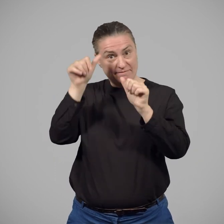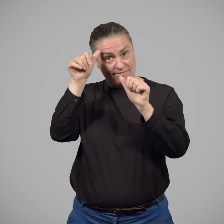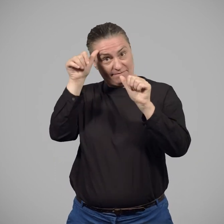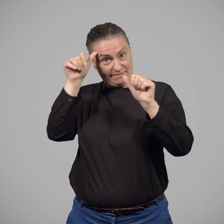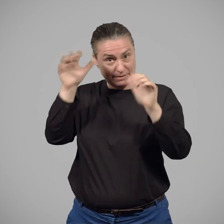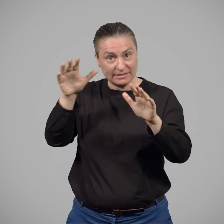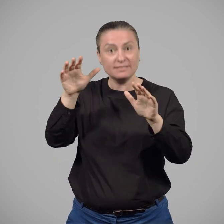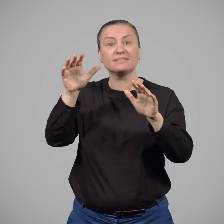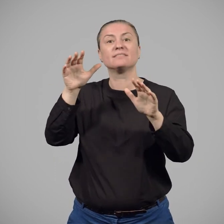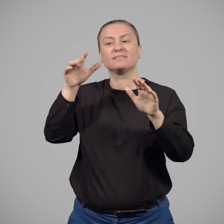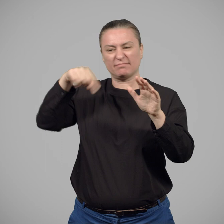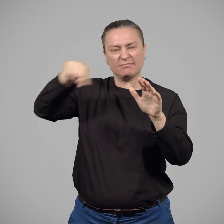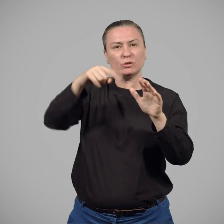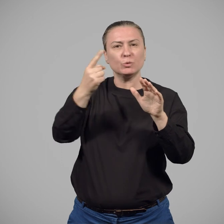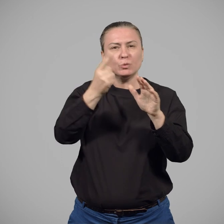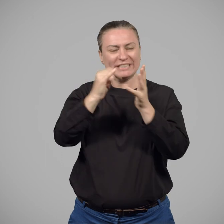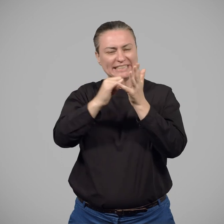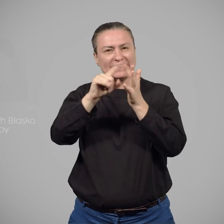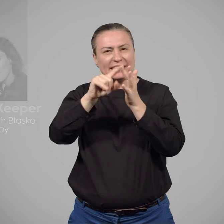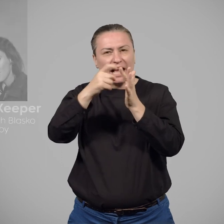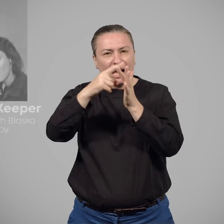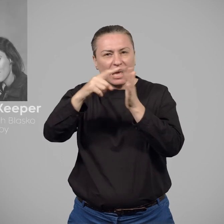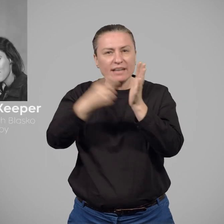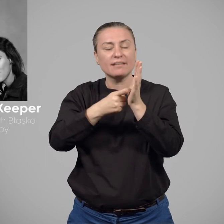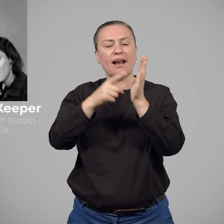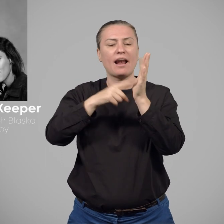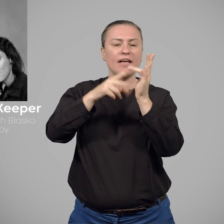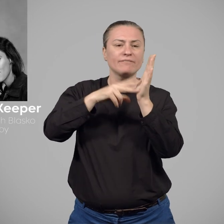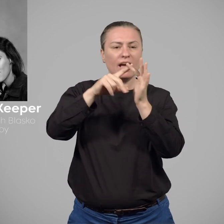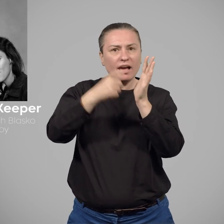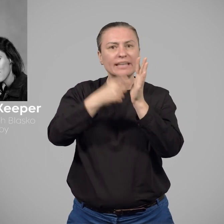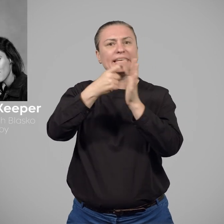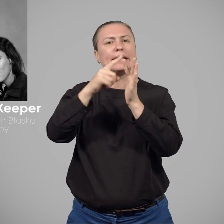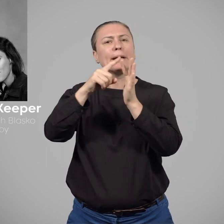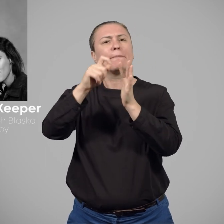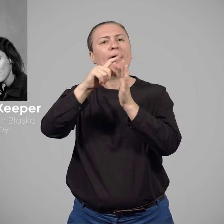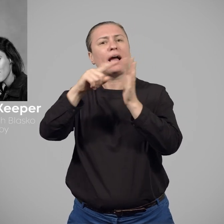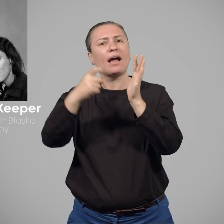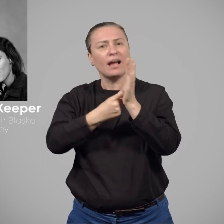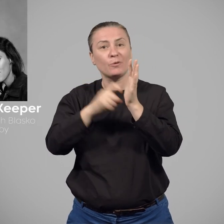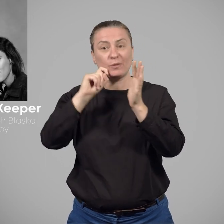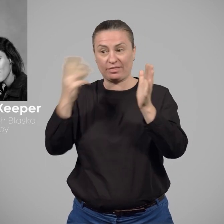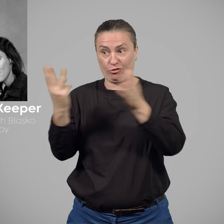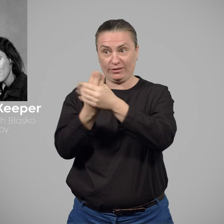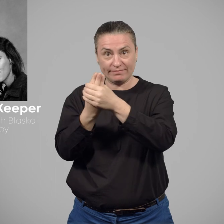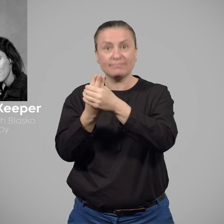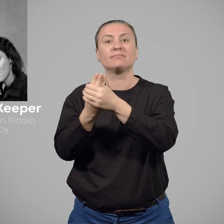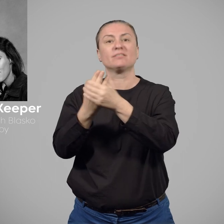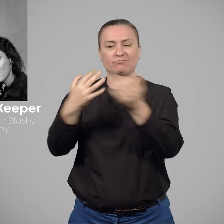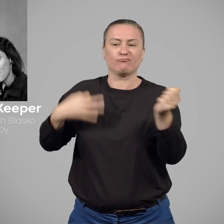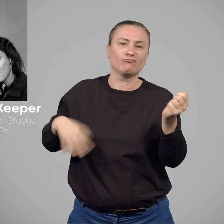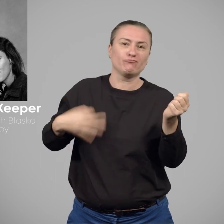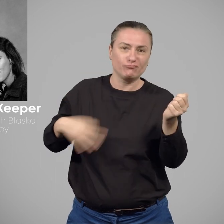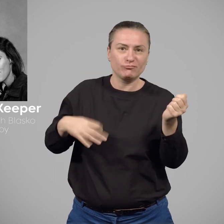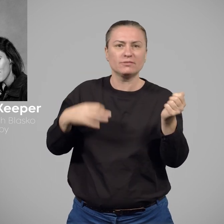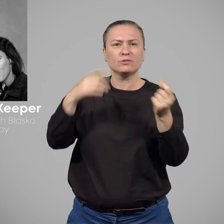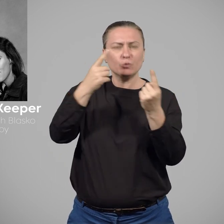One of the headline acts will be Seeker Love Keeper.